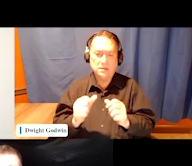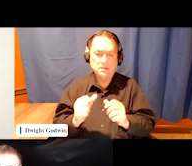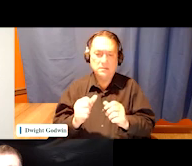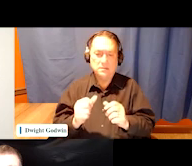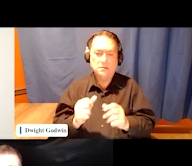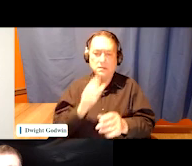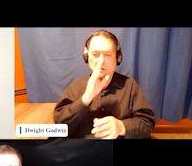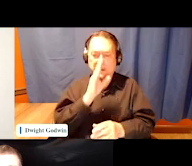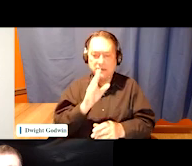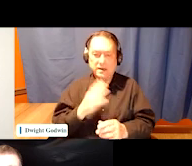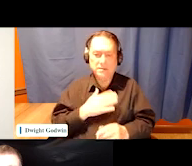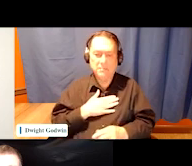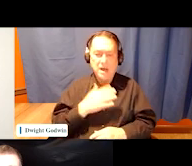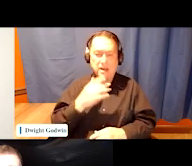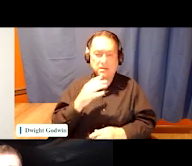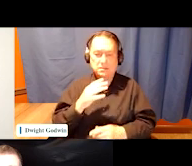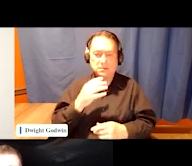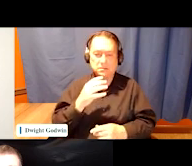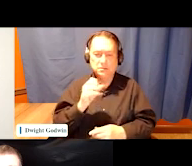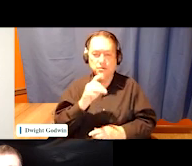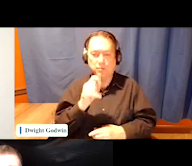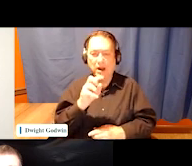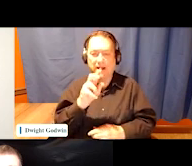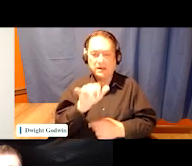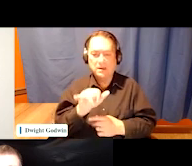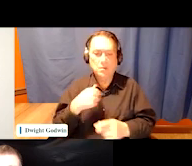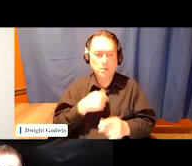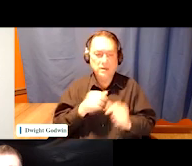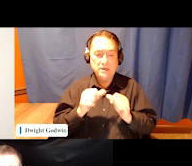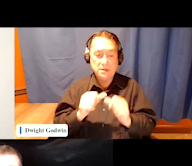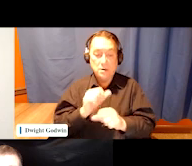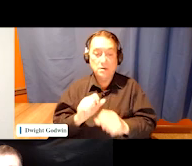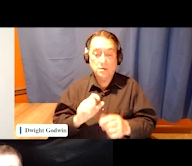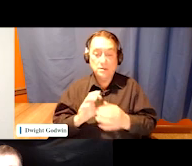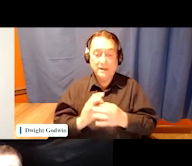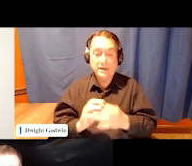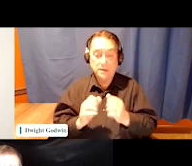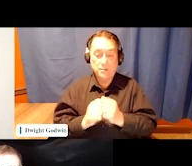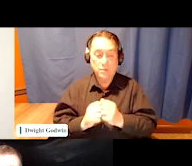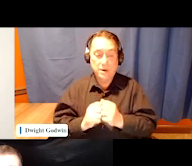So we were able to continue working with him, we were able to link him to the methadone treatment center,